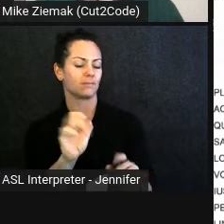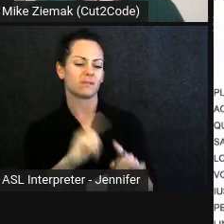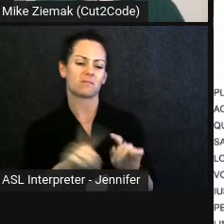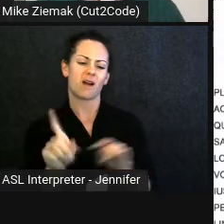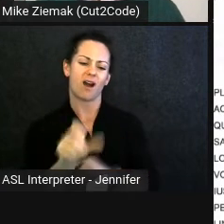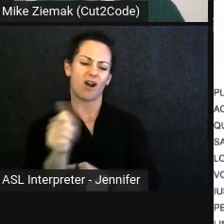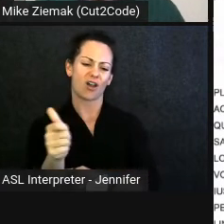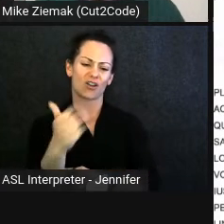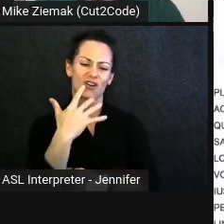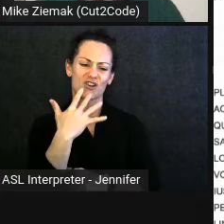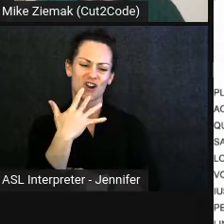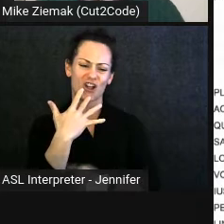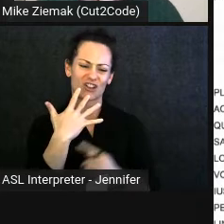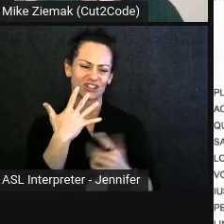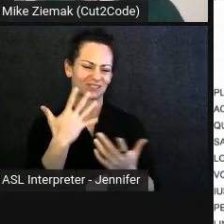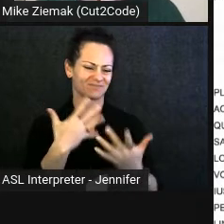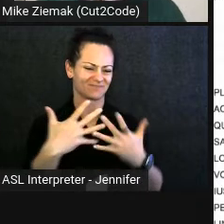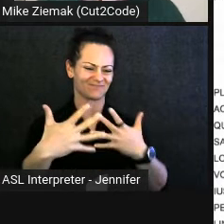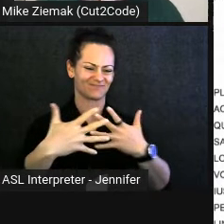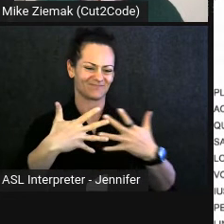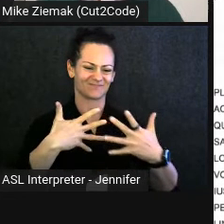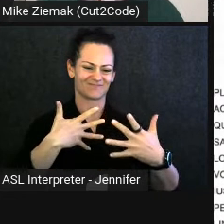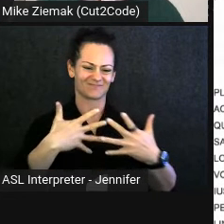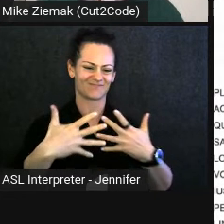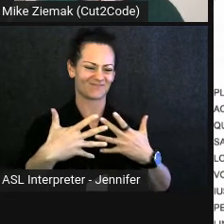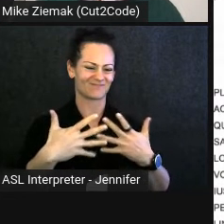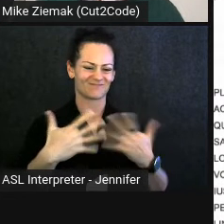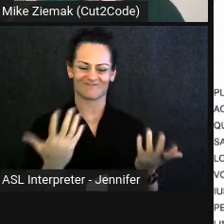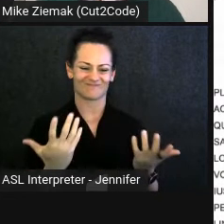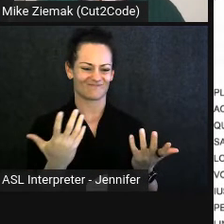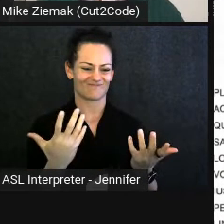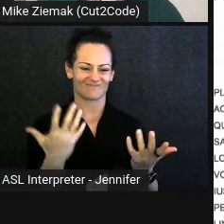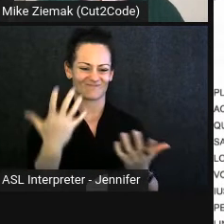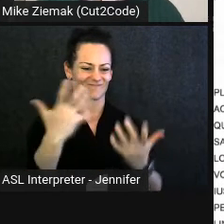There are some color combinations, which might look okay